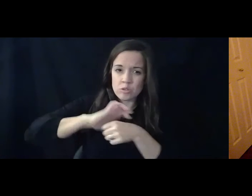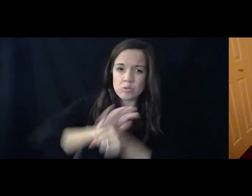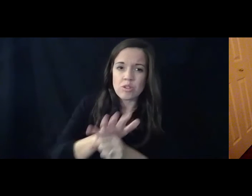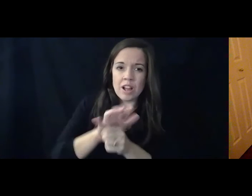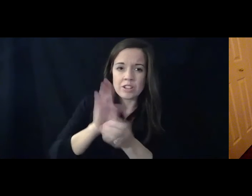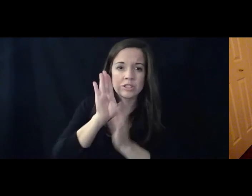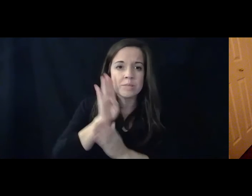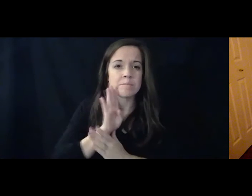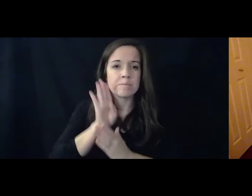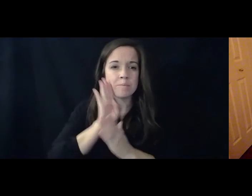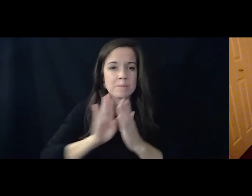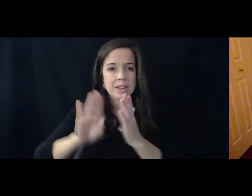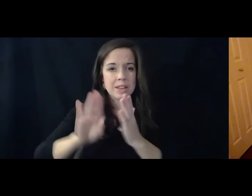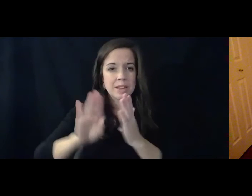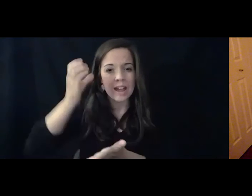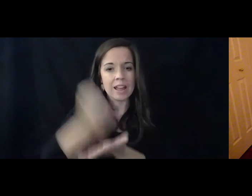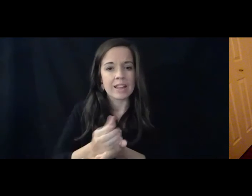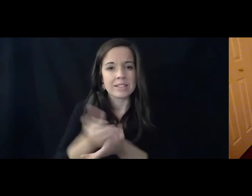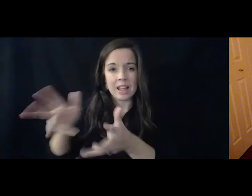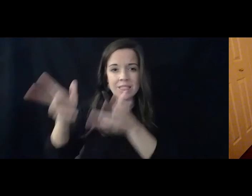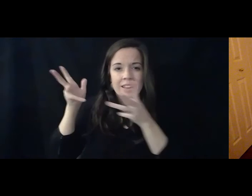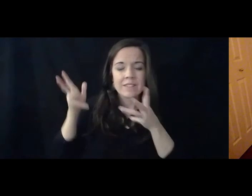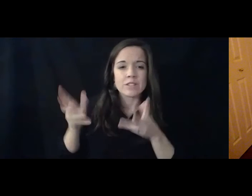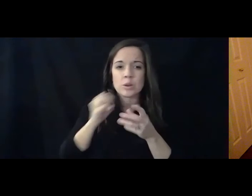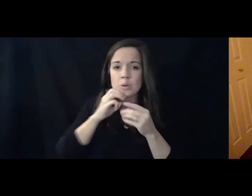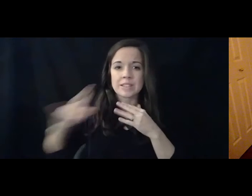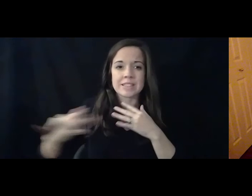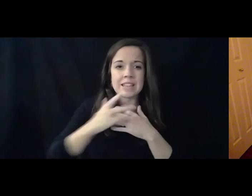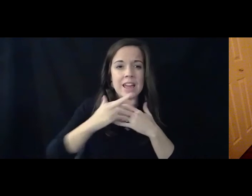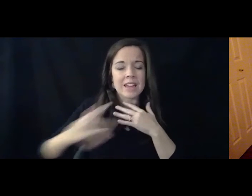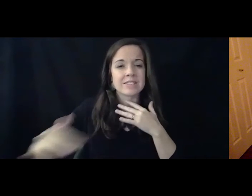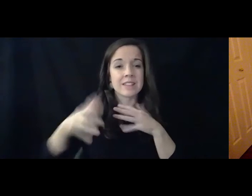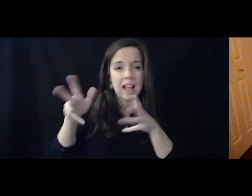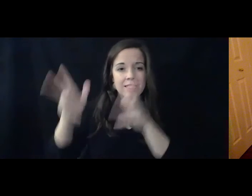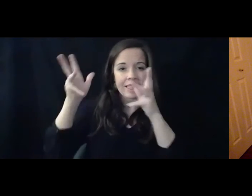white sand and scraped knees. I leave this myth in which I am pig, whose